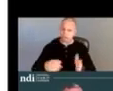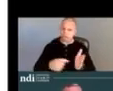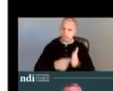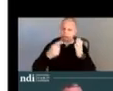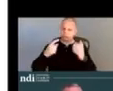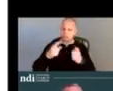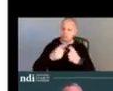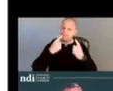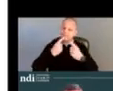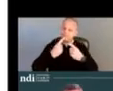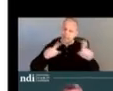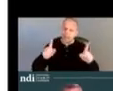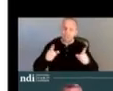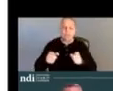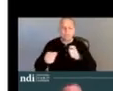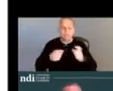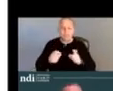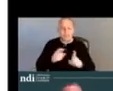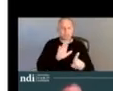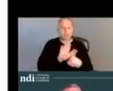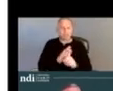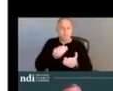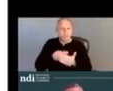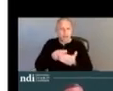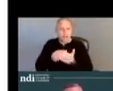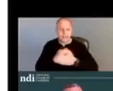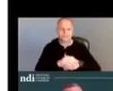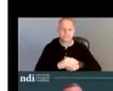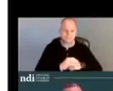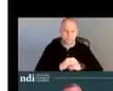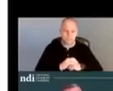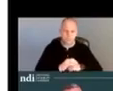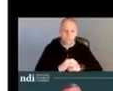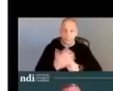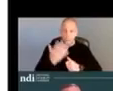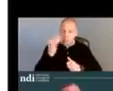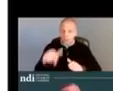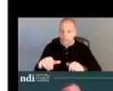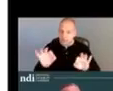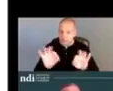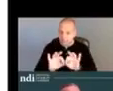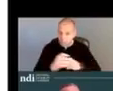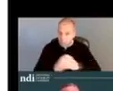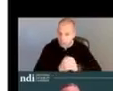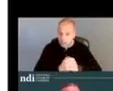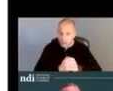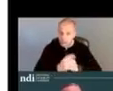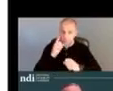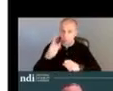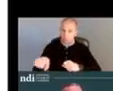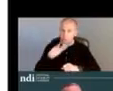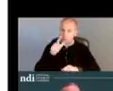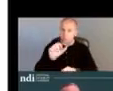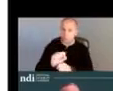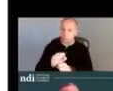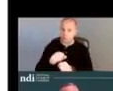manage one's money. Why this is important to those of you working within workforce development